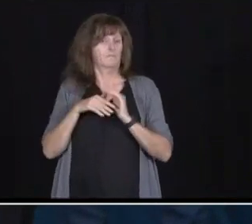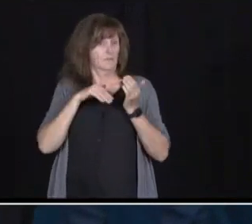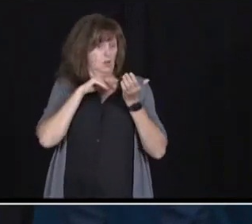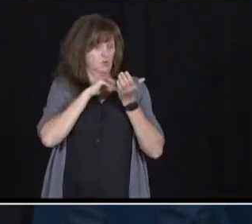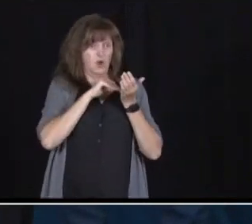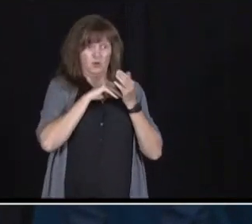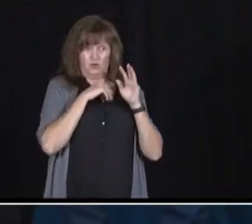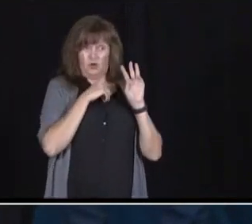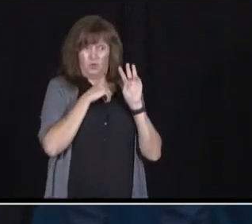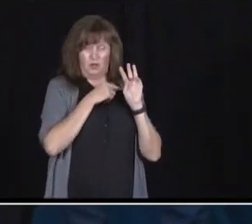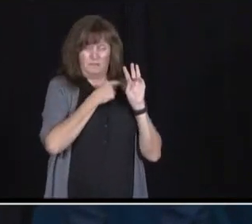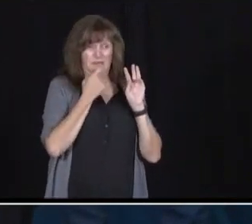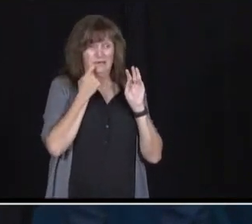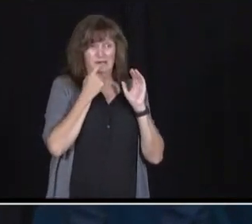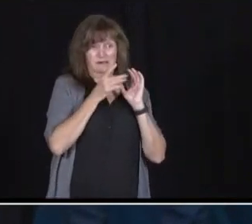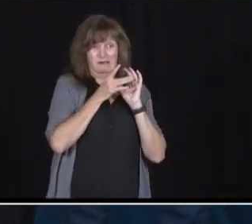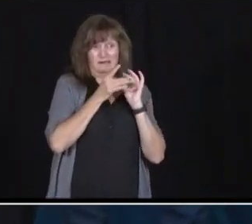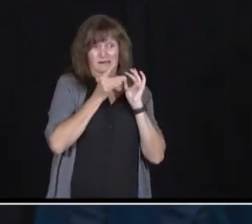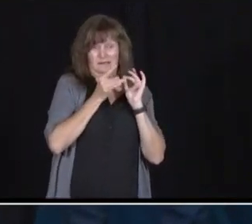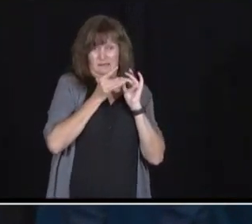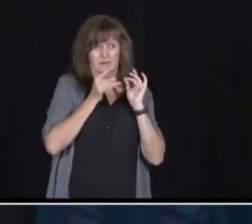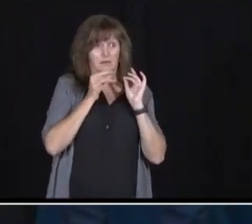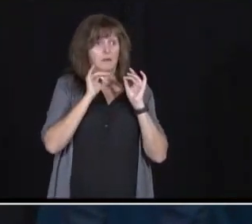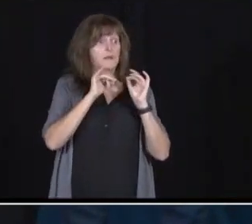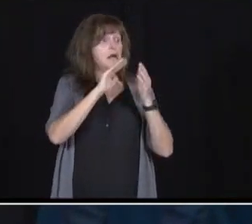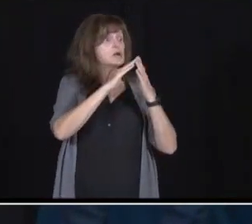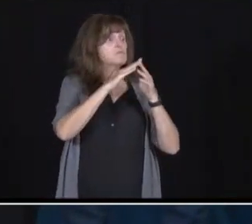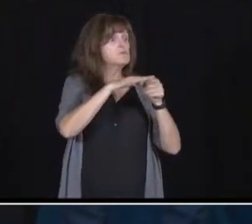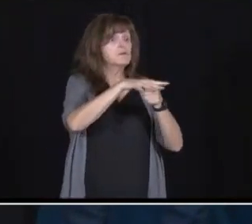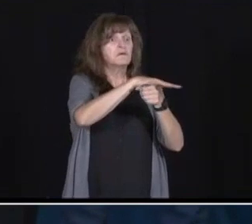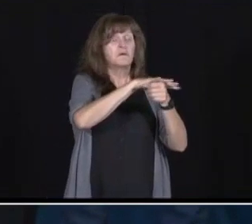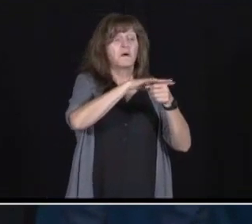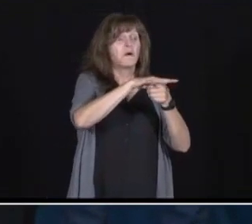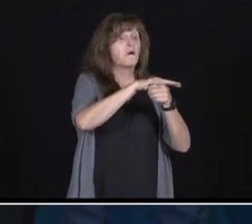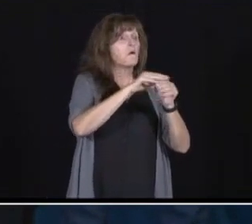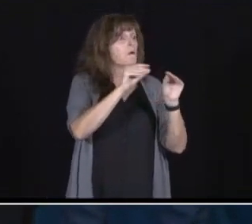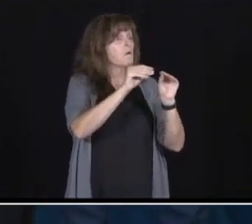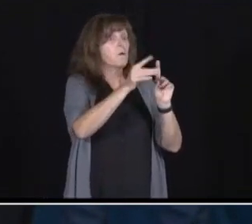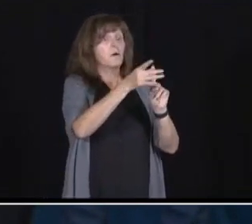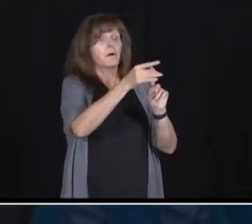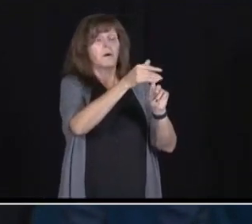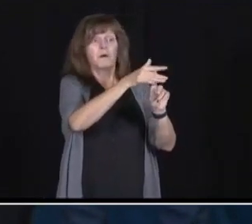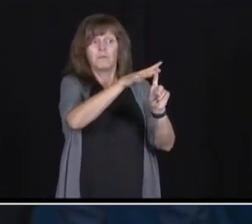referred to as a hotspot or area where there is infection. In Dr Williams talked about whether isn't a